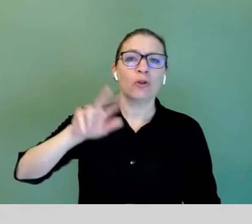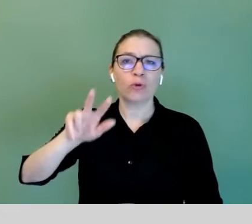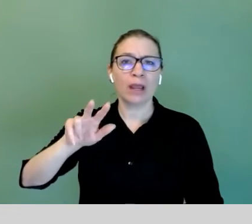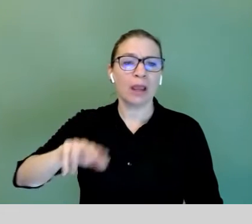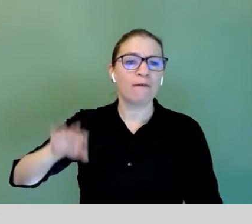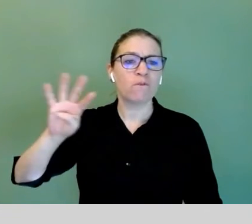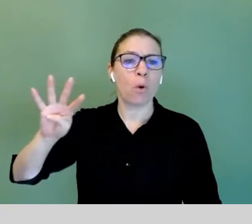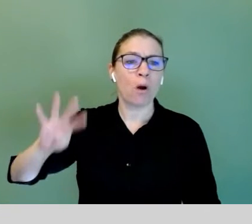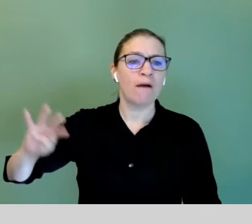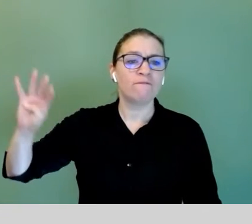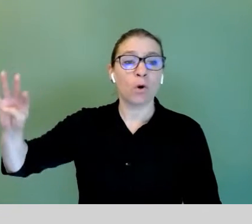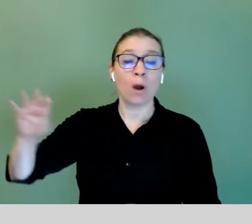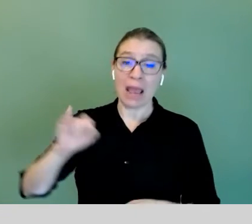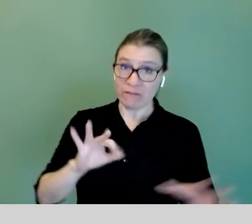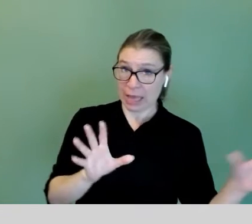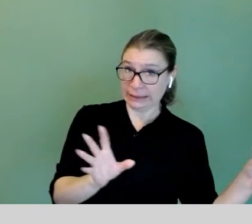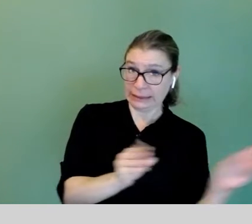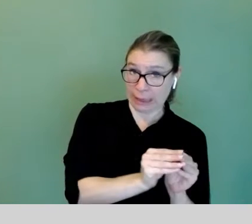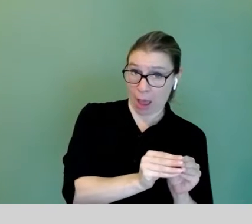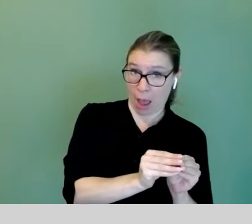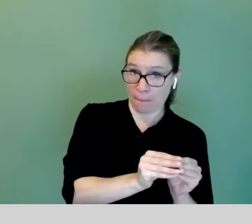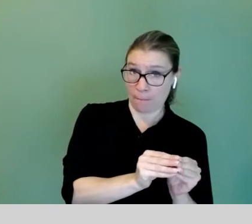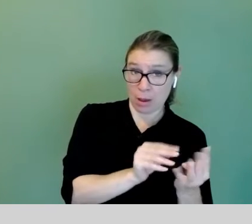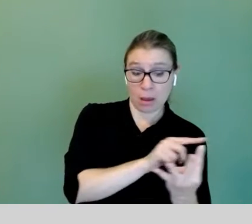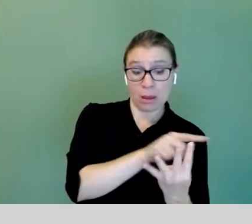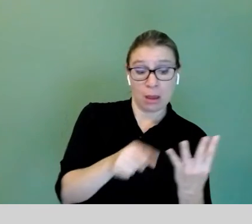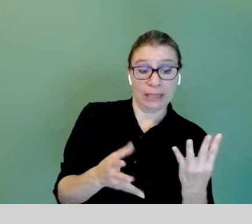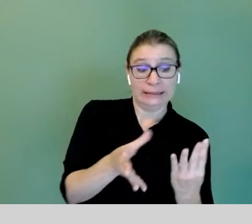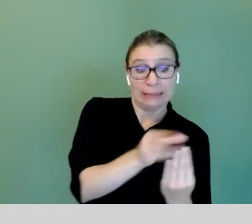of three, three, four, four. If I take the sum of these four numbers